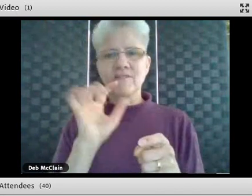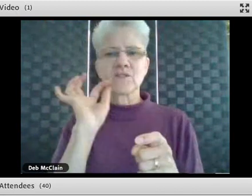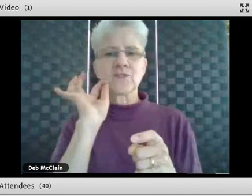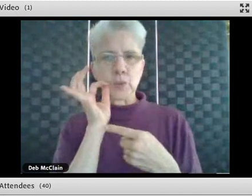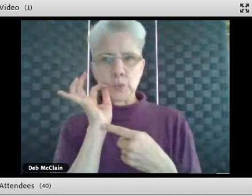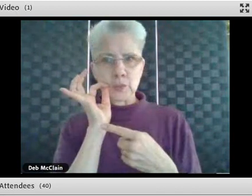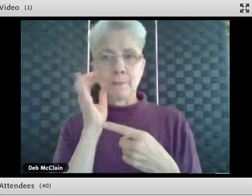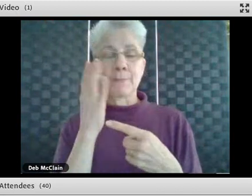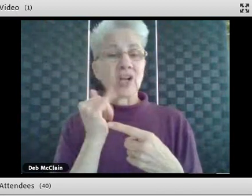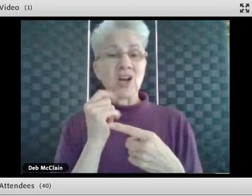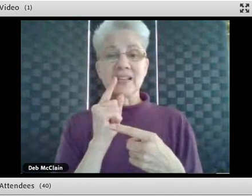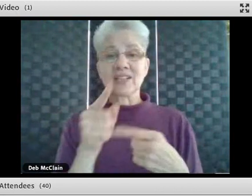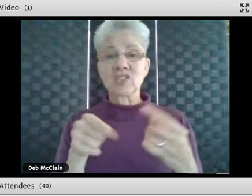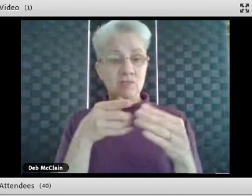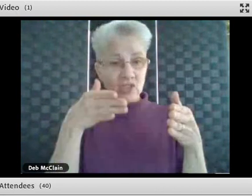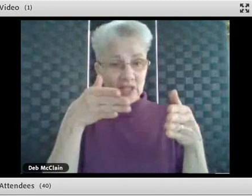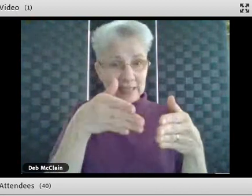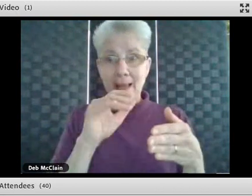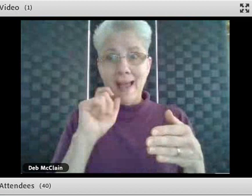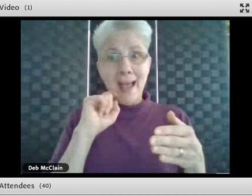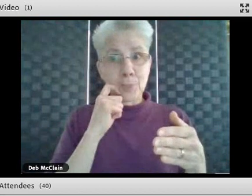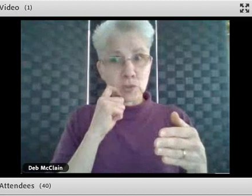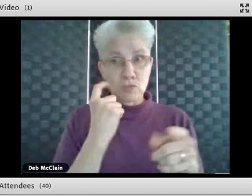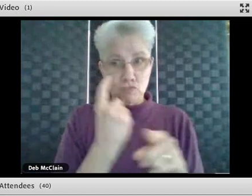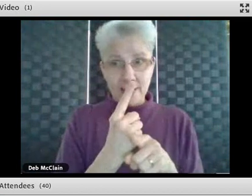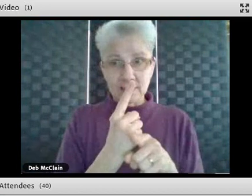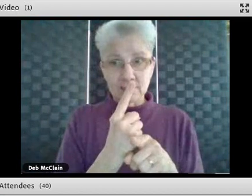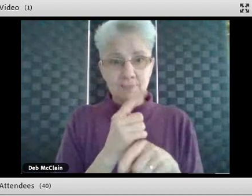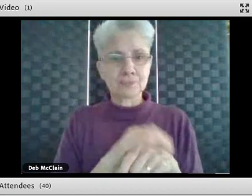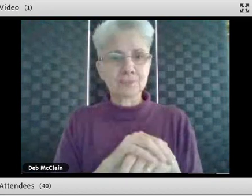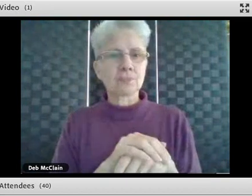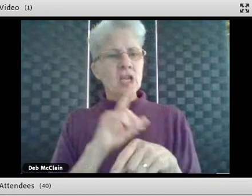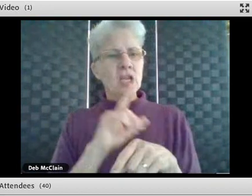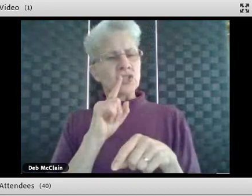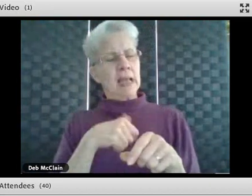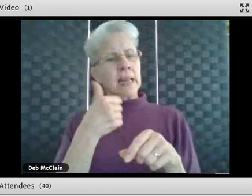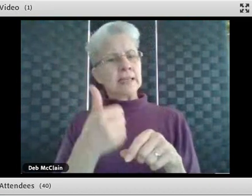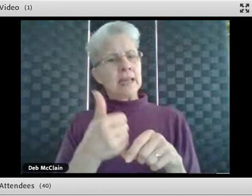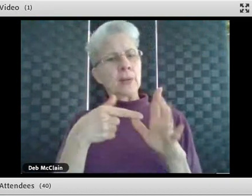It is just about apples, right? Just another example,